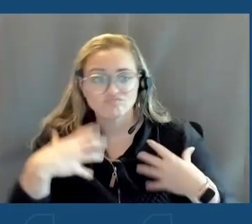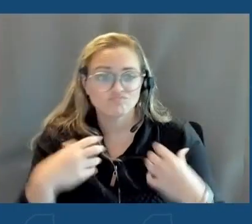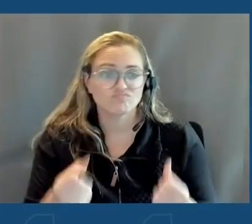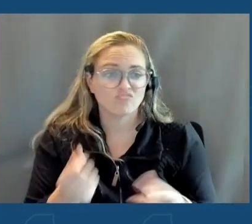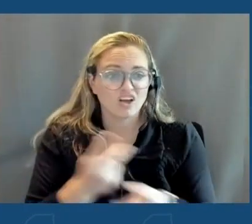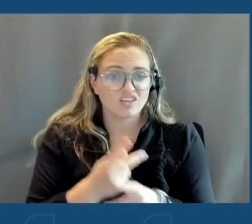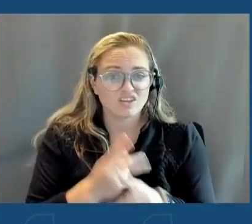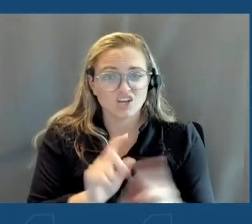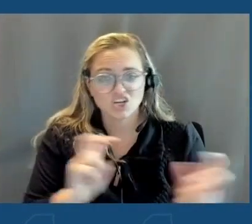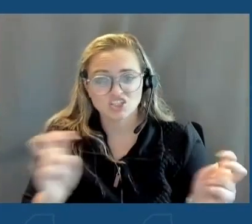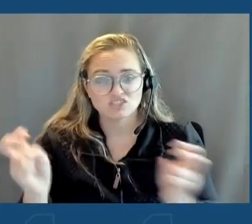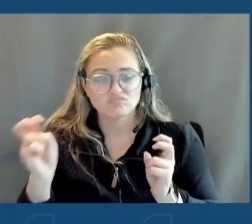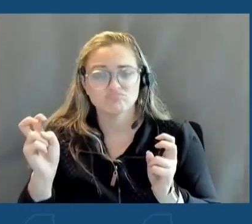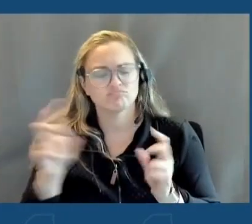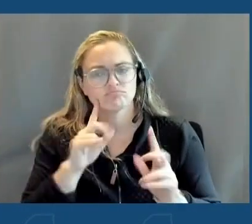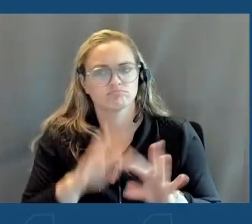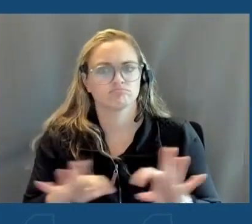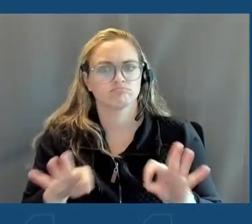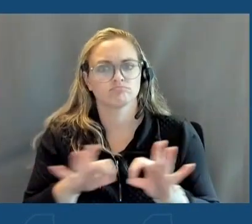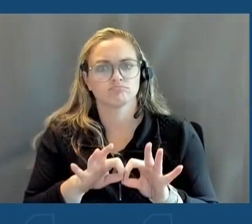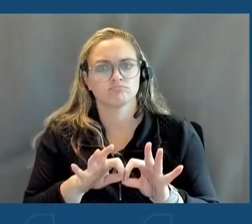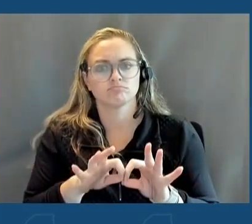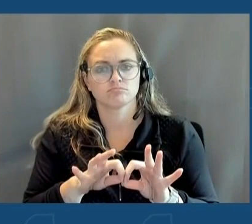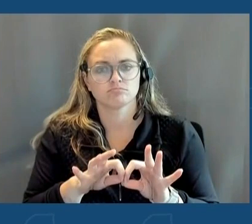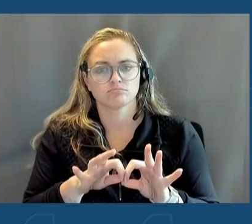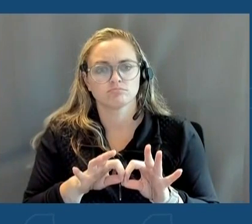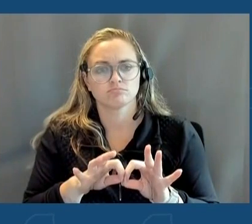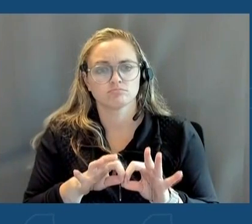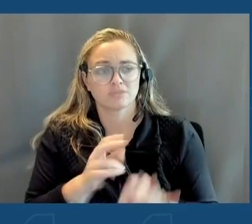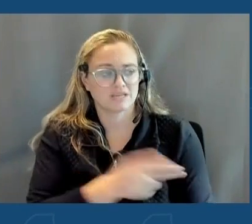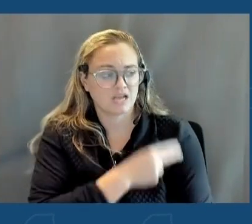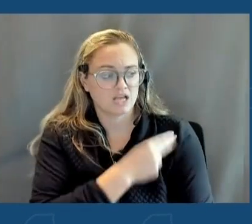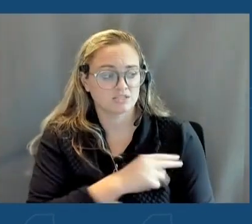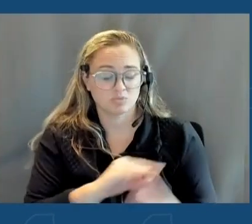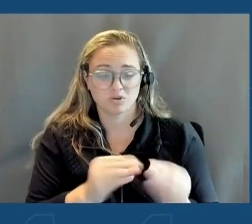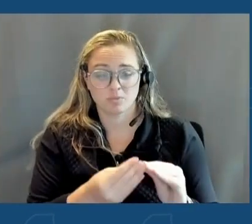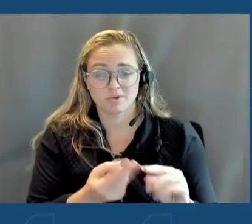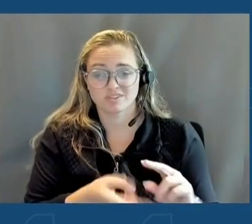THERE WASN'T A VACCINE AVAILABLE FOR THE LATEST STRAIN, PEOPLE FELT REALLY BAD. BUT ALSO FOR NEW YORKERS WITH